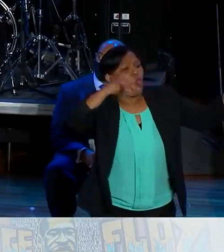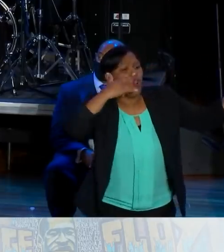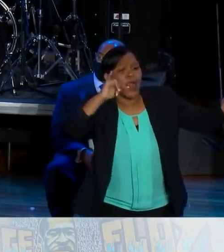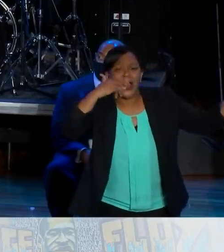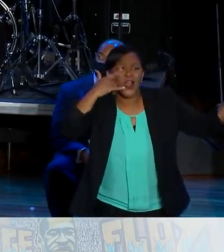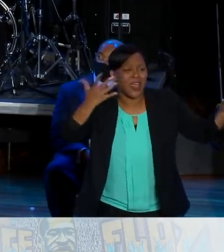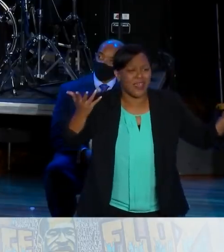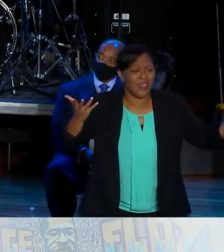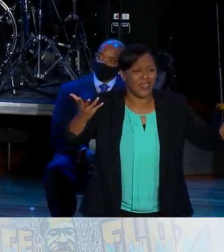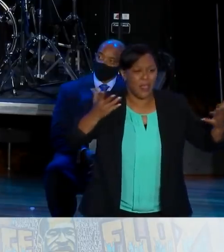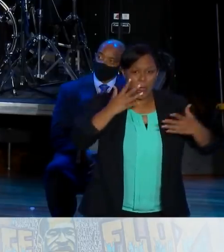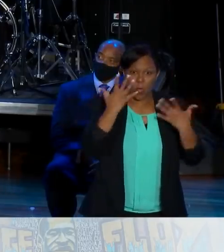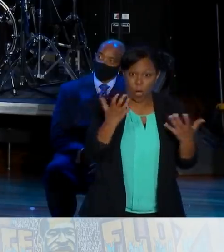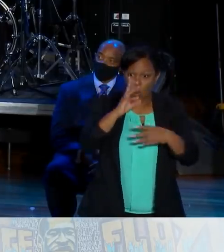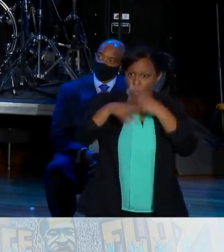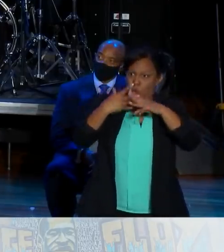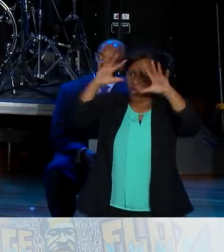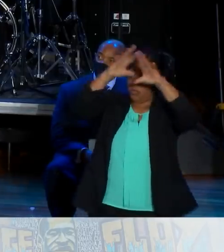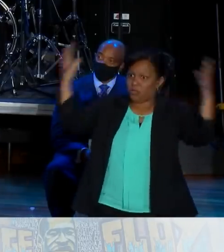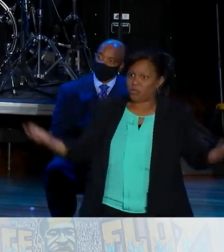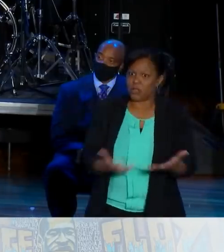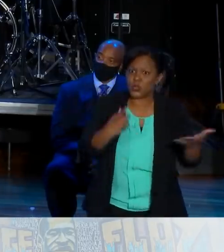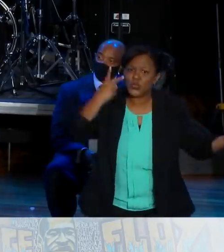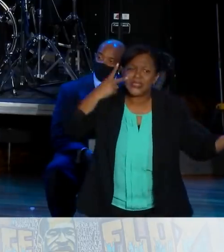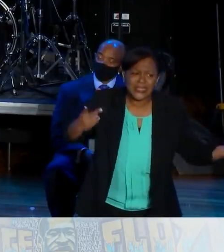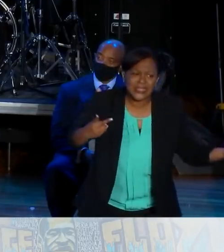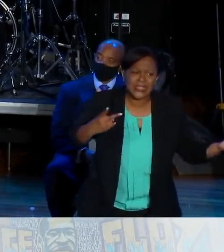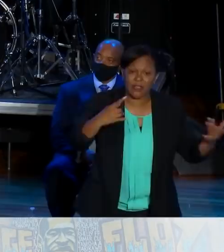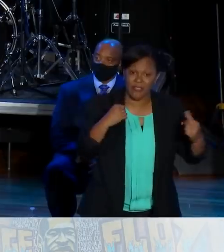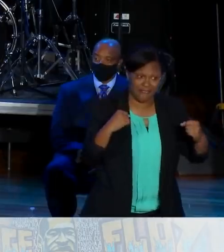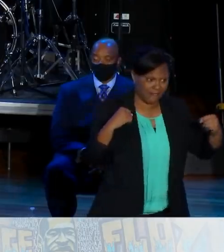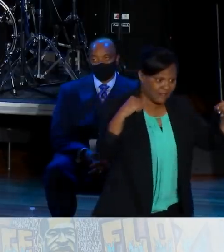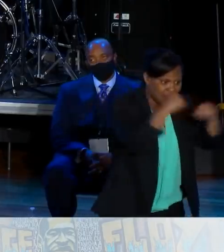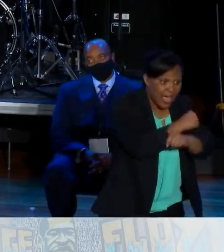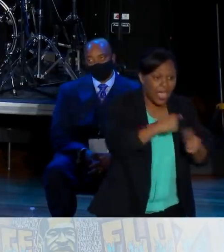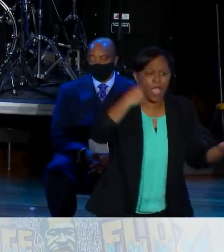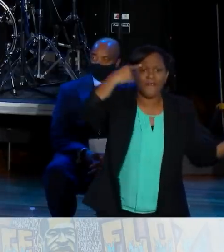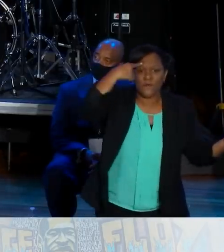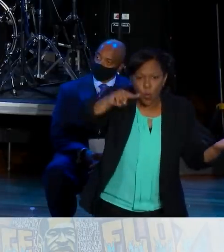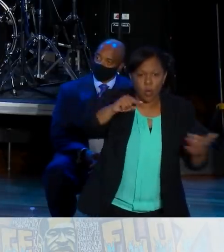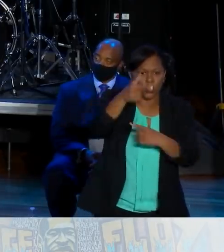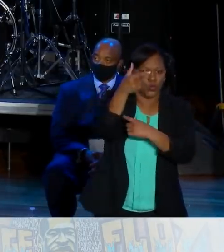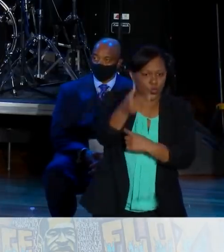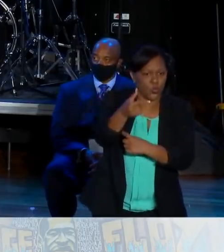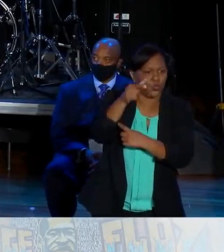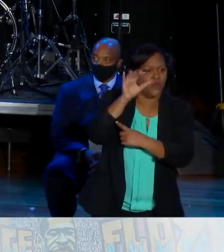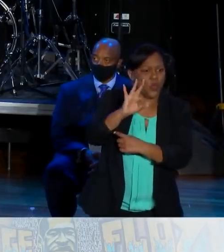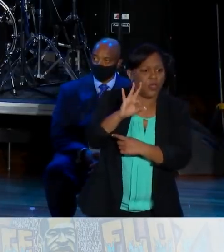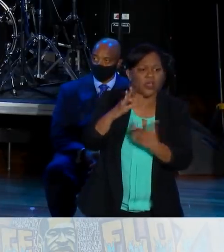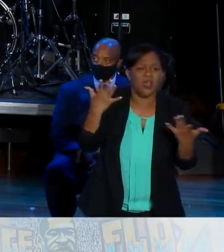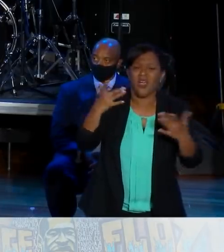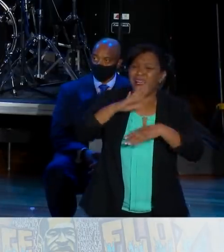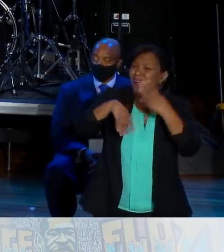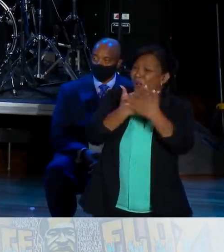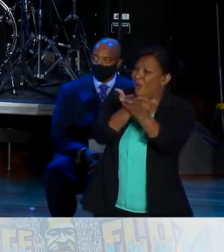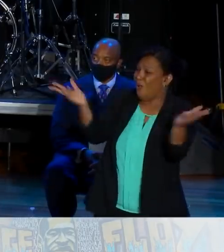FIGHTING FOR. AND I CHALLENGE ANYONE TO SAY THAT'S NOT THE BEACON AND HOPE